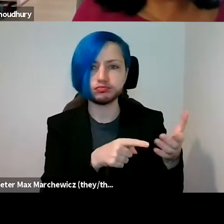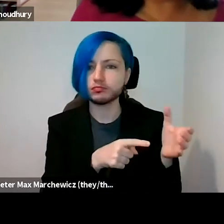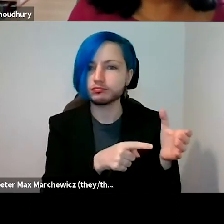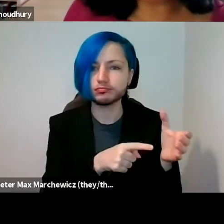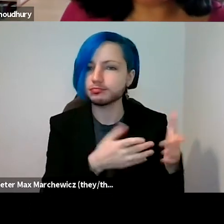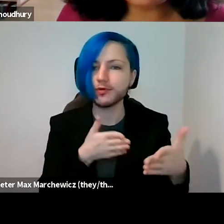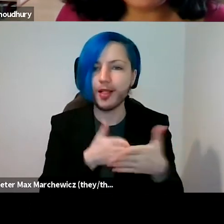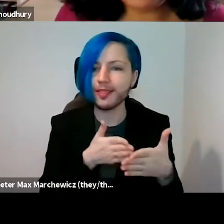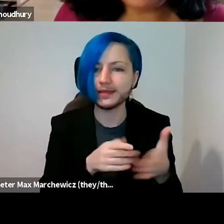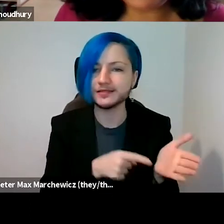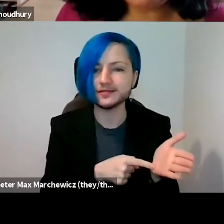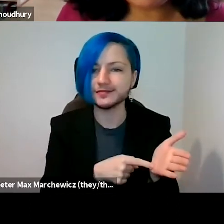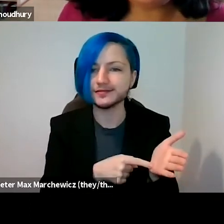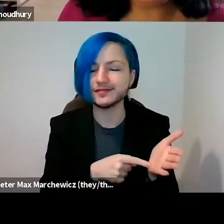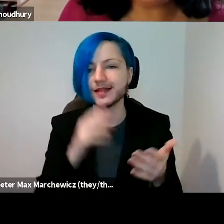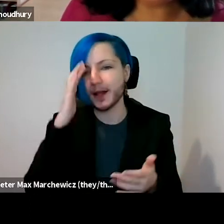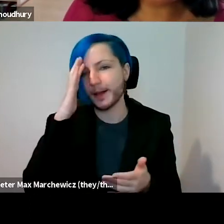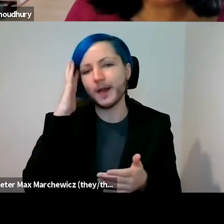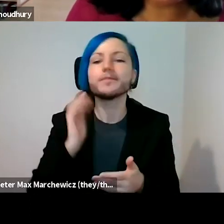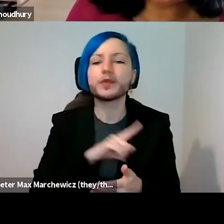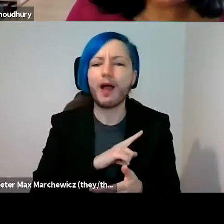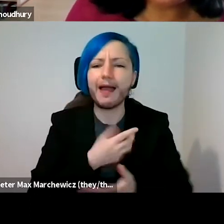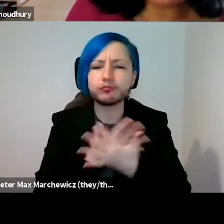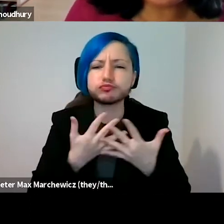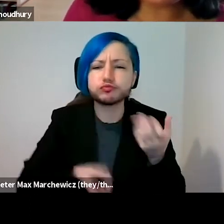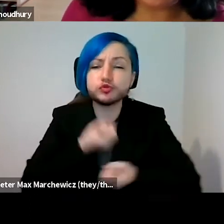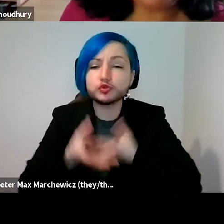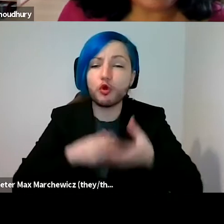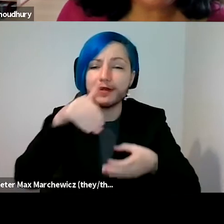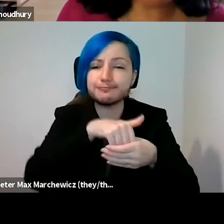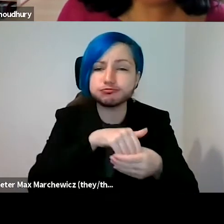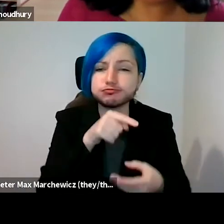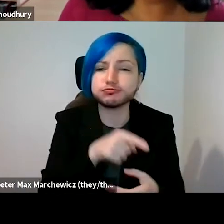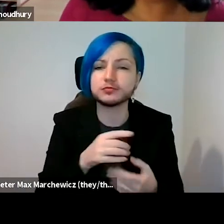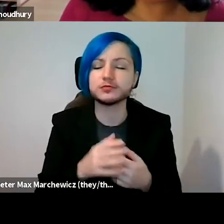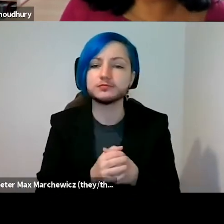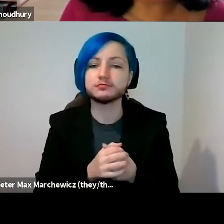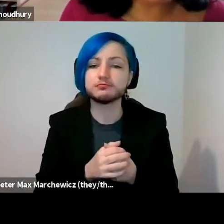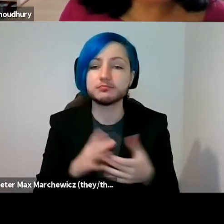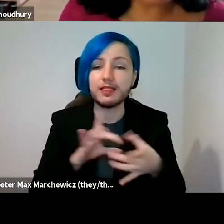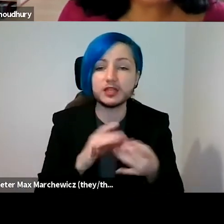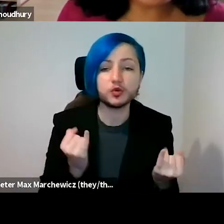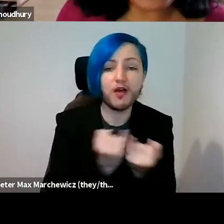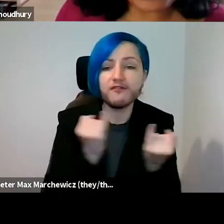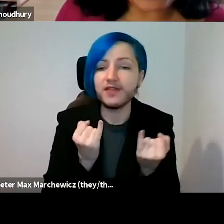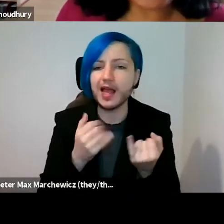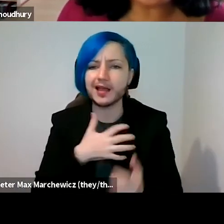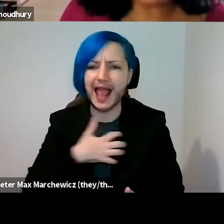precisely because they house infinite stories, stories of conflict, stories of envy, yes, and stories